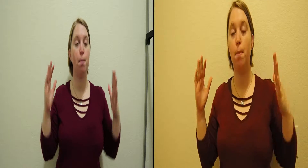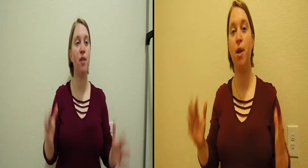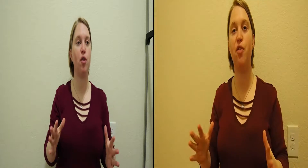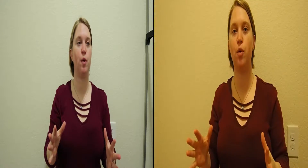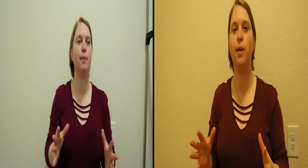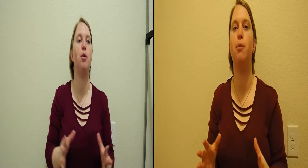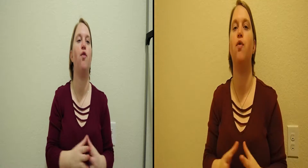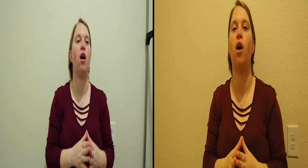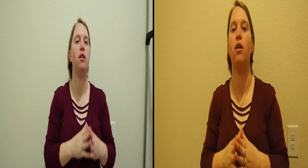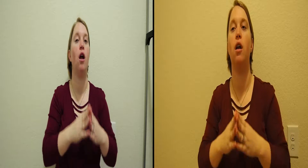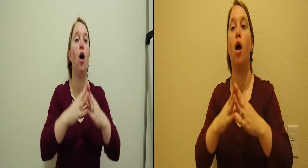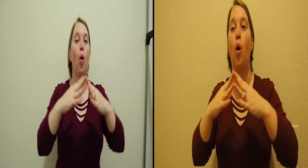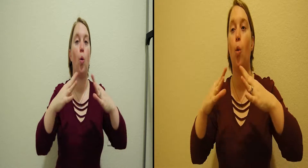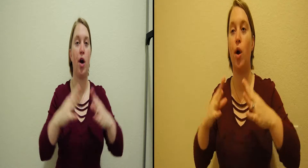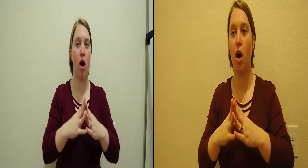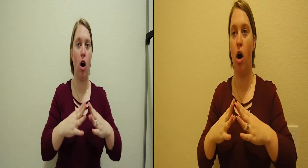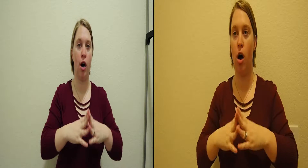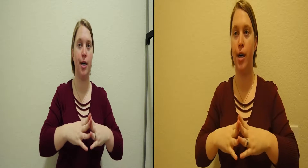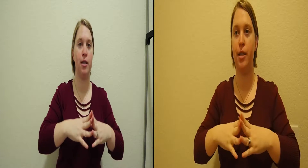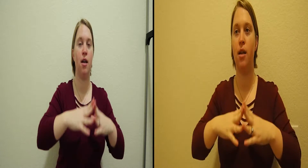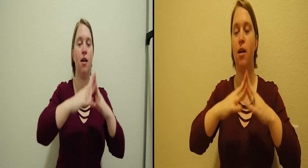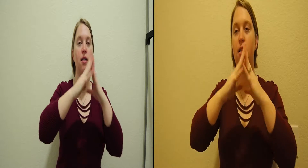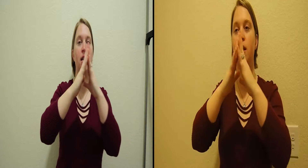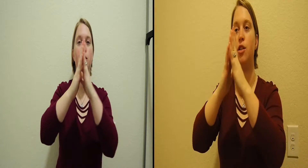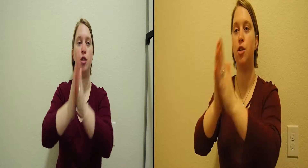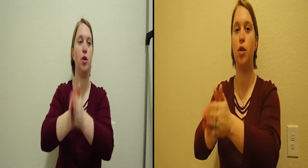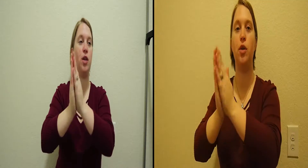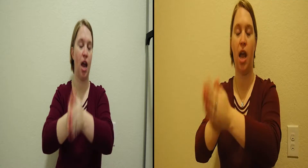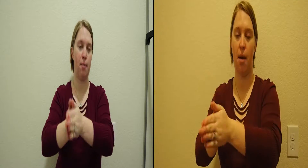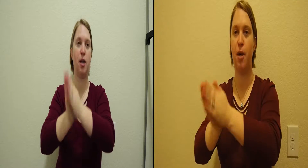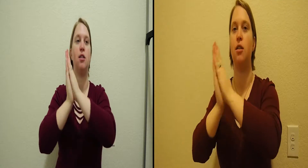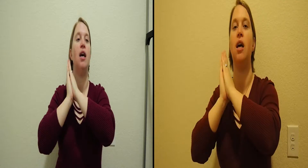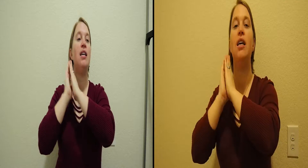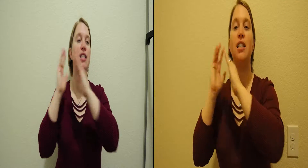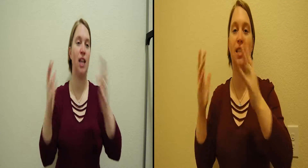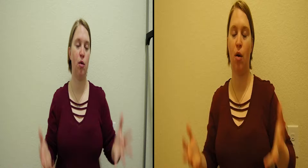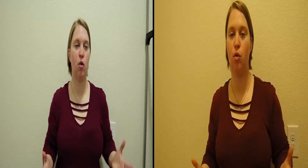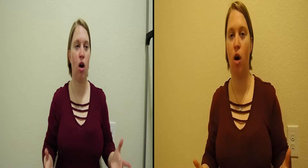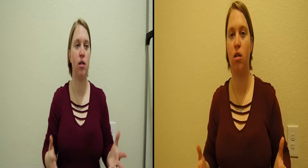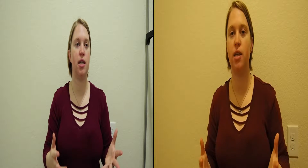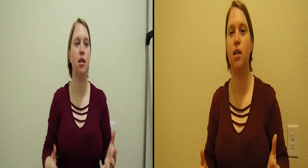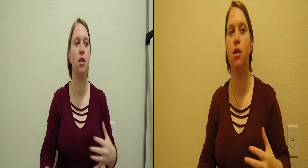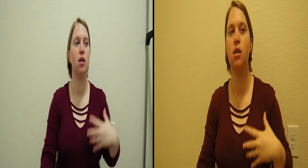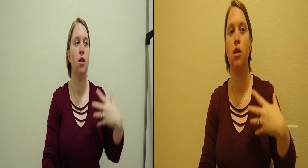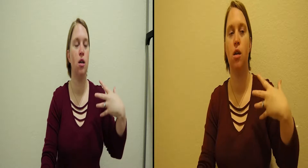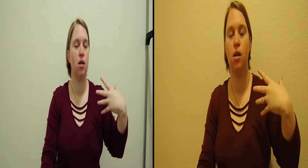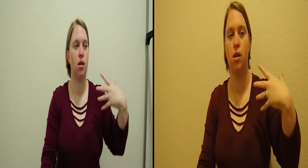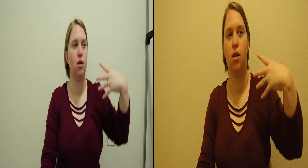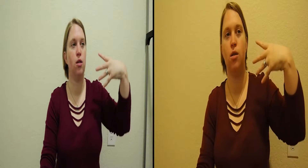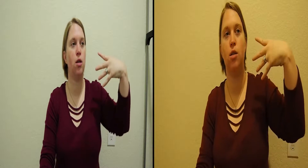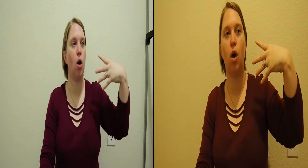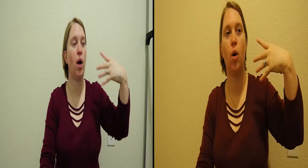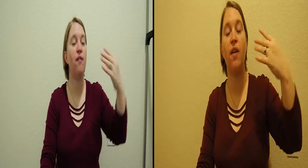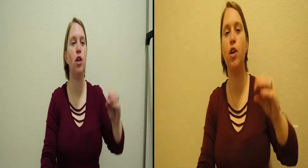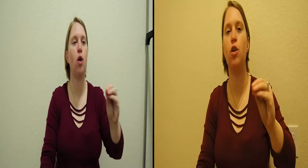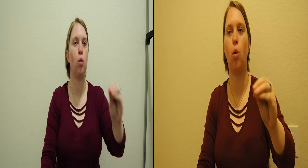Before we move on, we're on this new camera's sound quality so if you don't